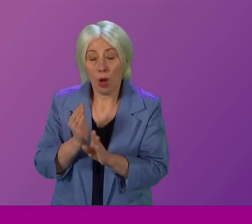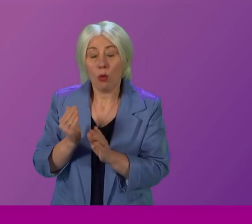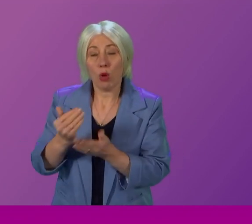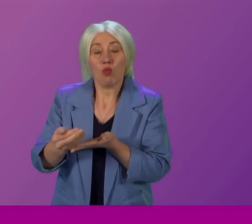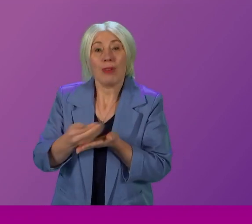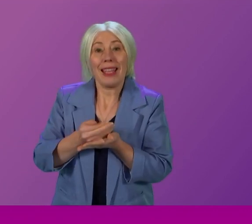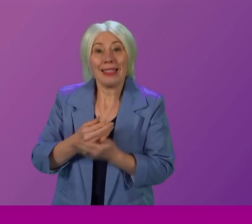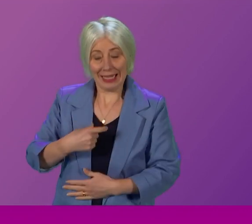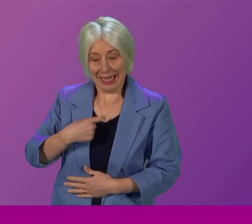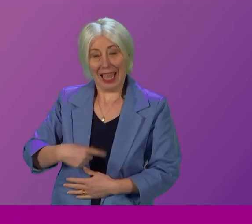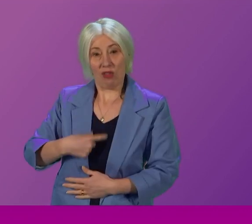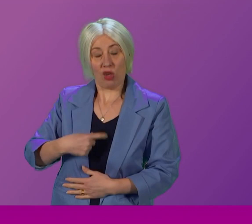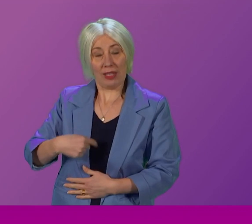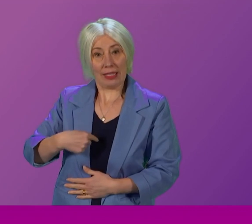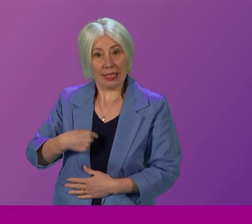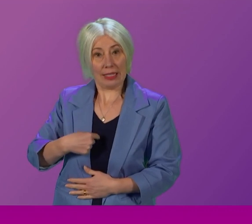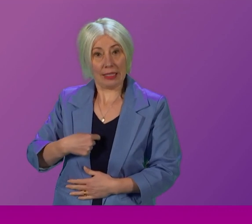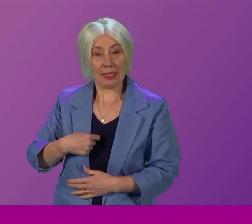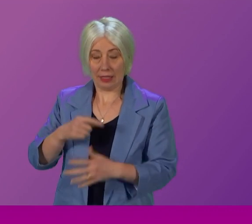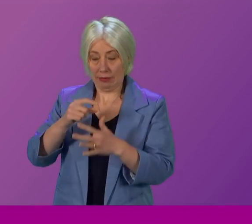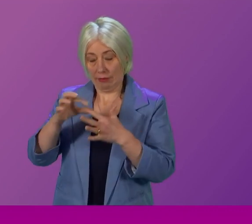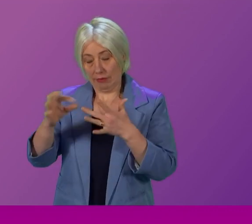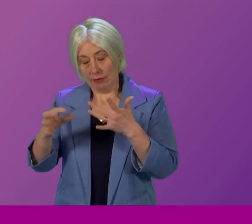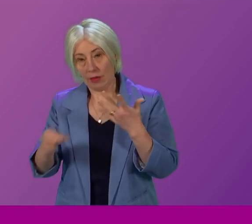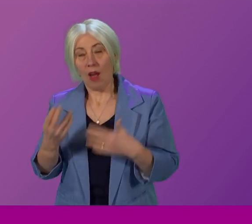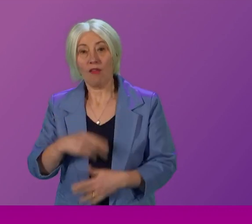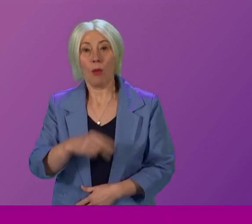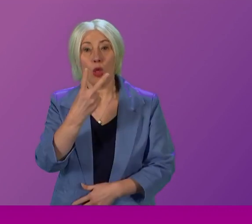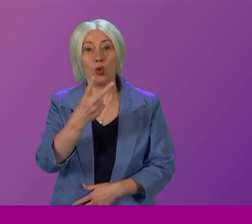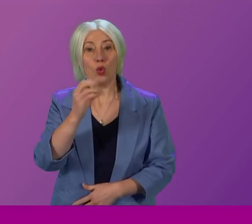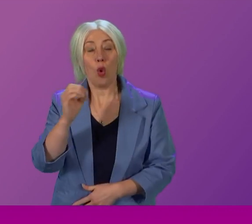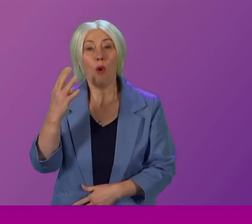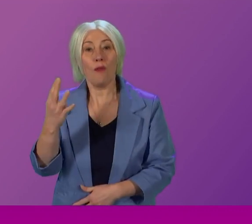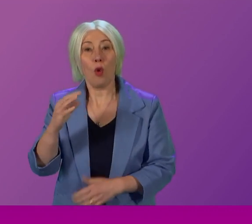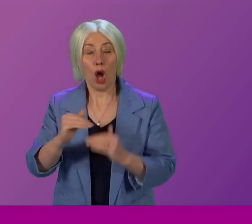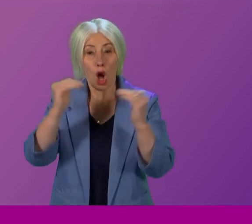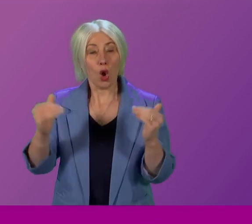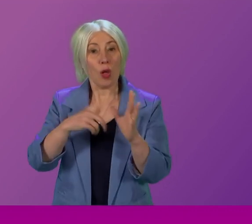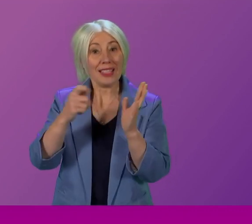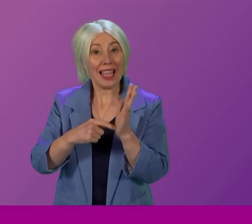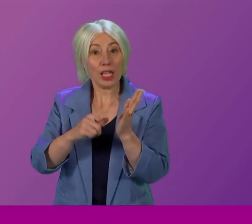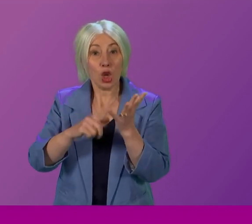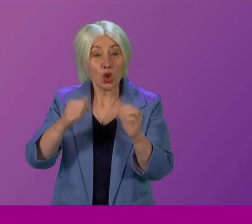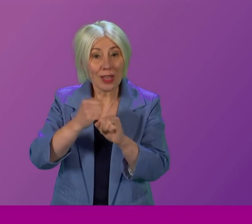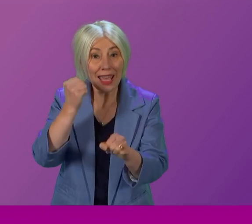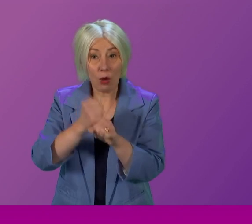in the Equality Act 2004, which is UK-wide legislation and which is and has always been